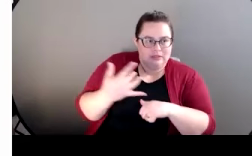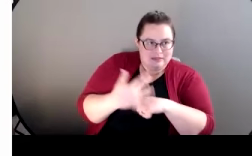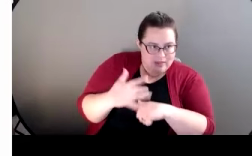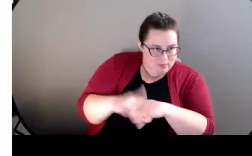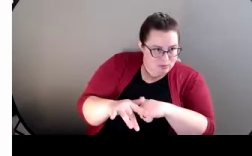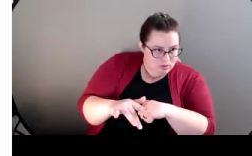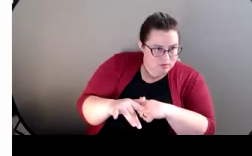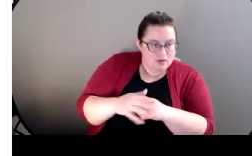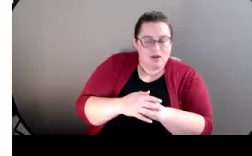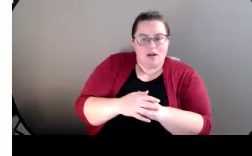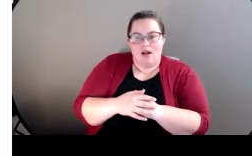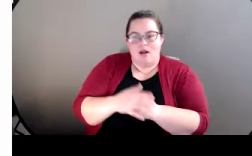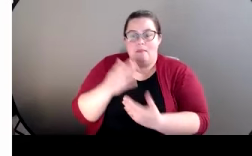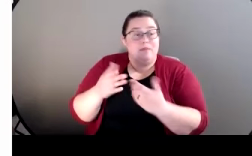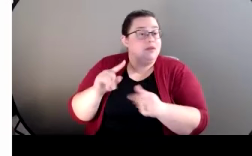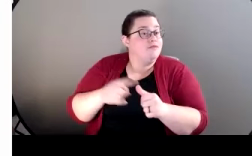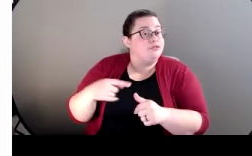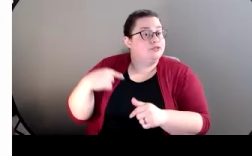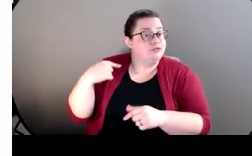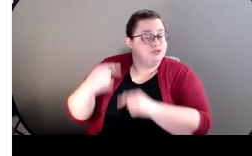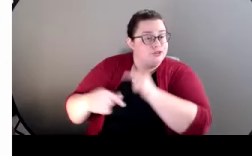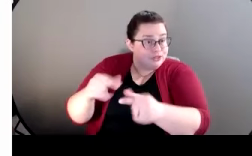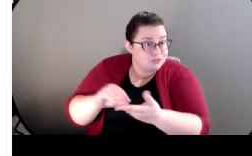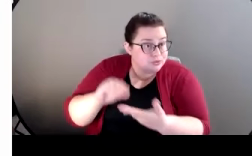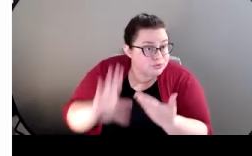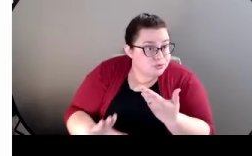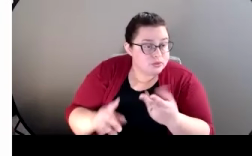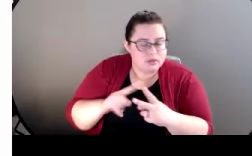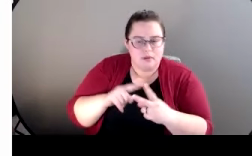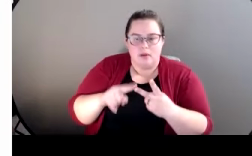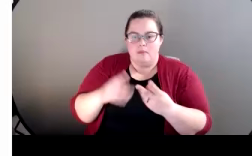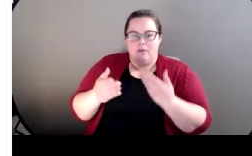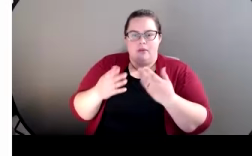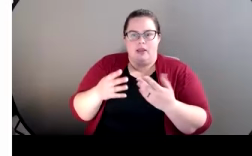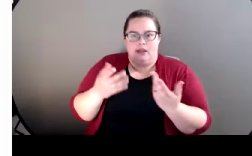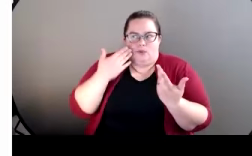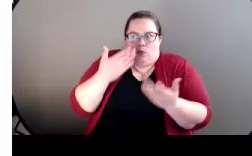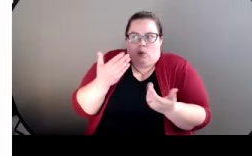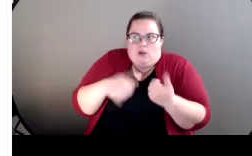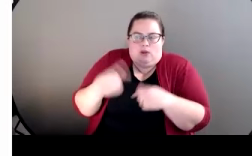They may be first generation students. They may not know anyone that they can borrow a book from.